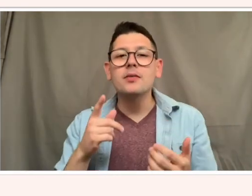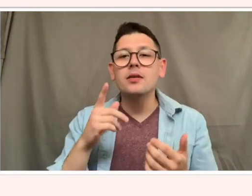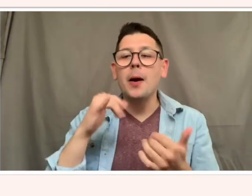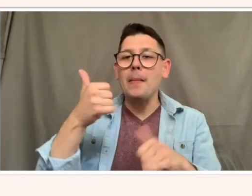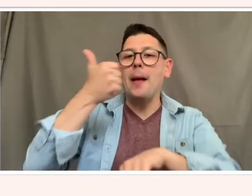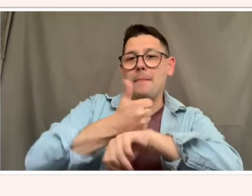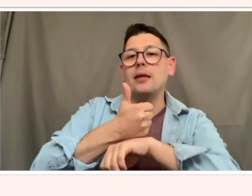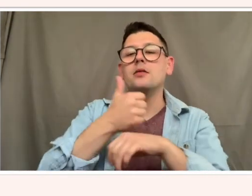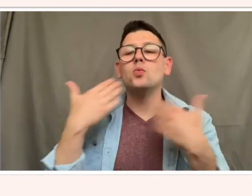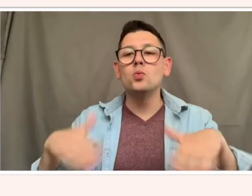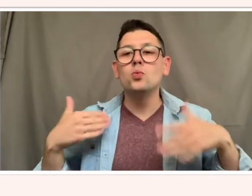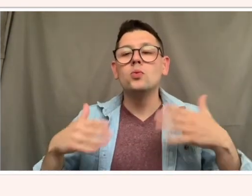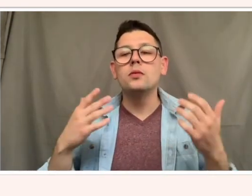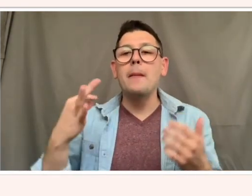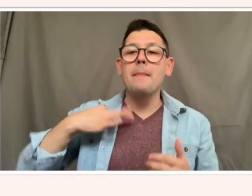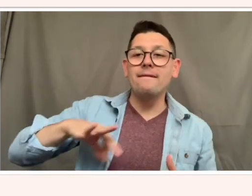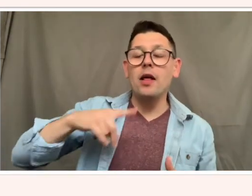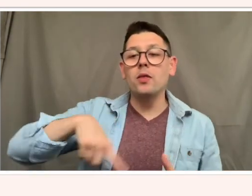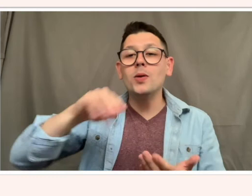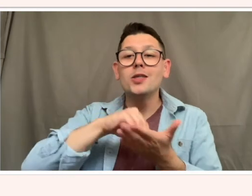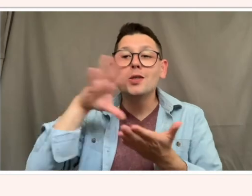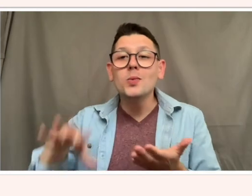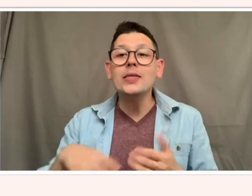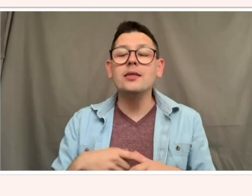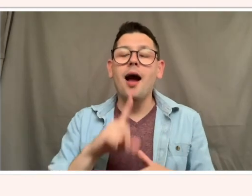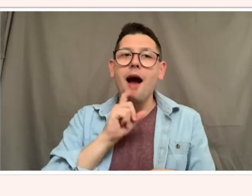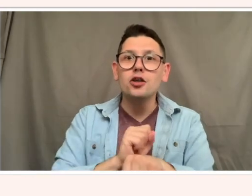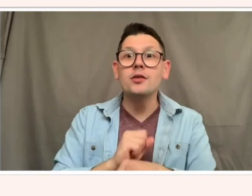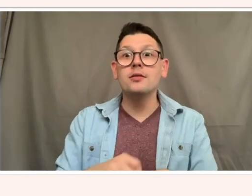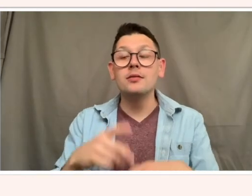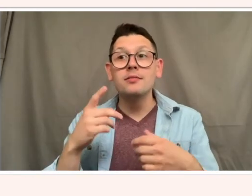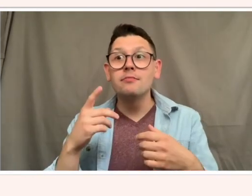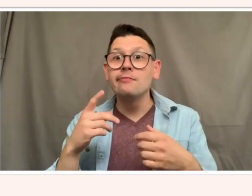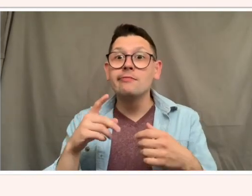they do learn tends to stick a little better than through other learning activities.